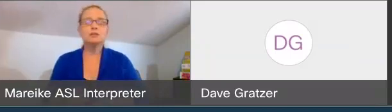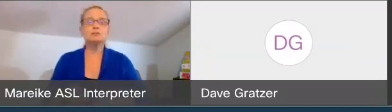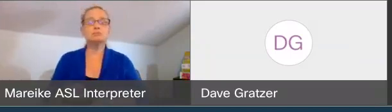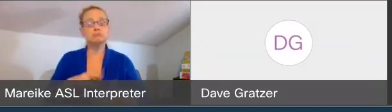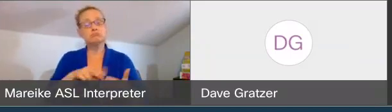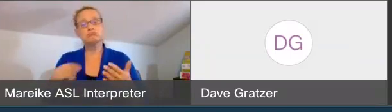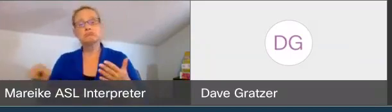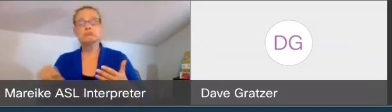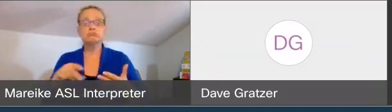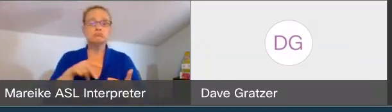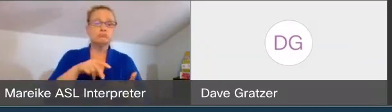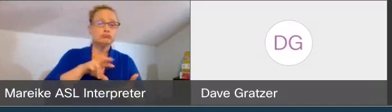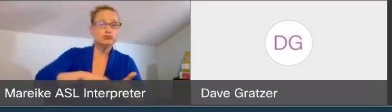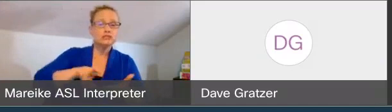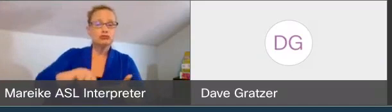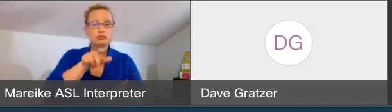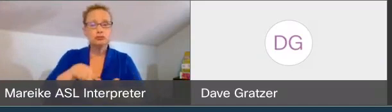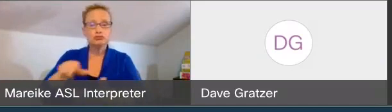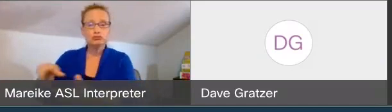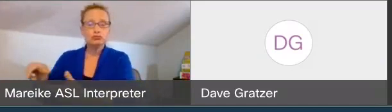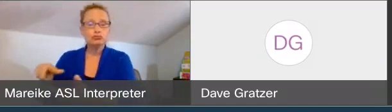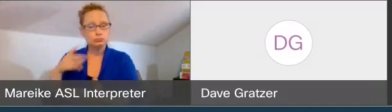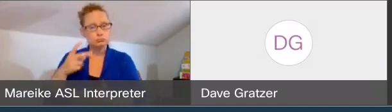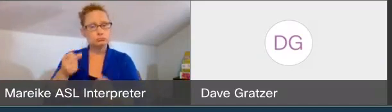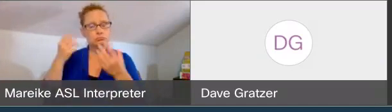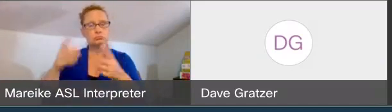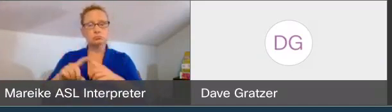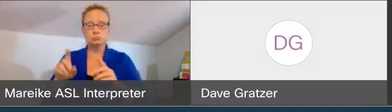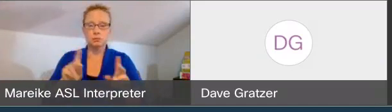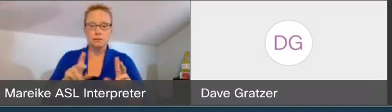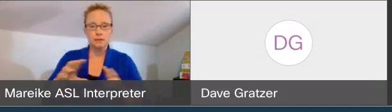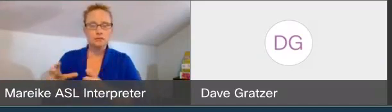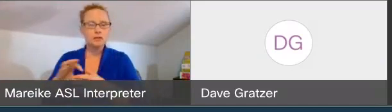a lot of different populations with respect to their justice involvement, being served,